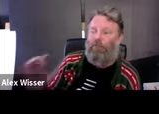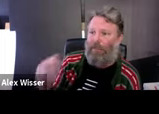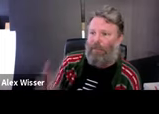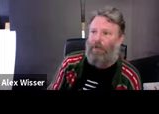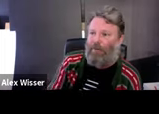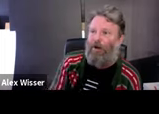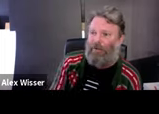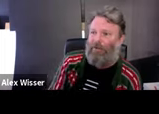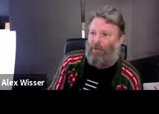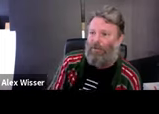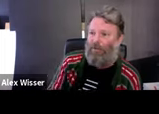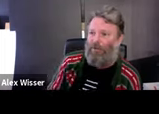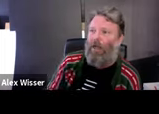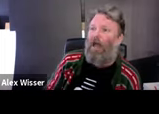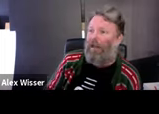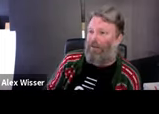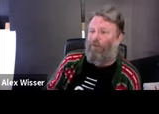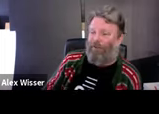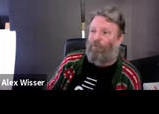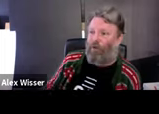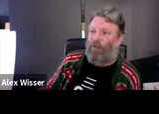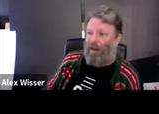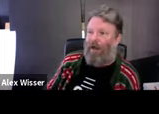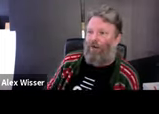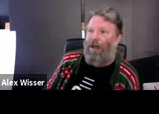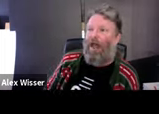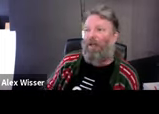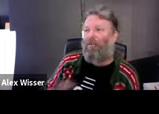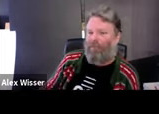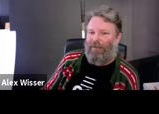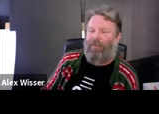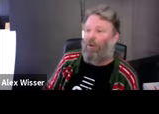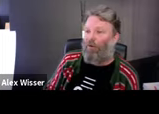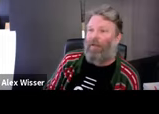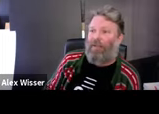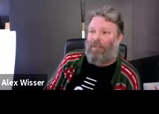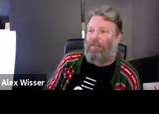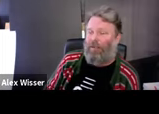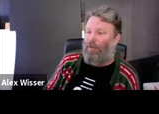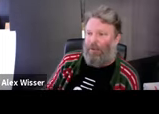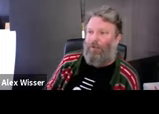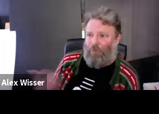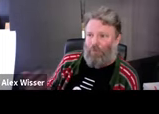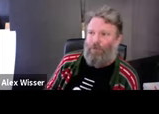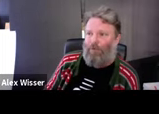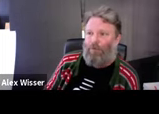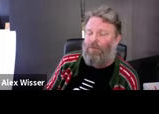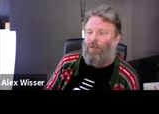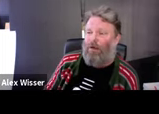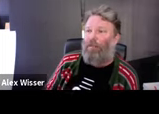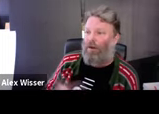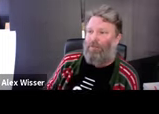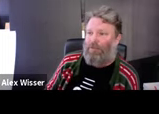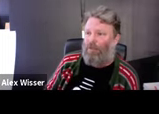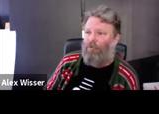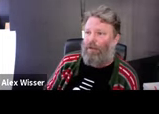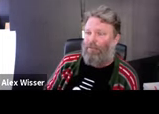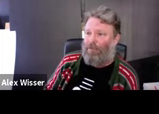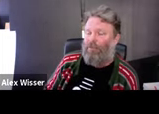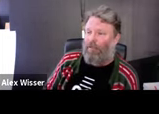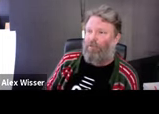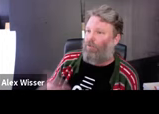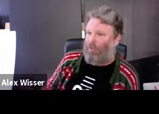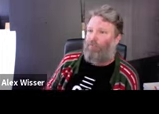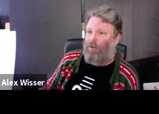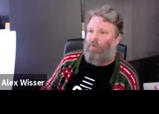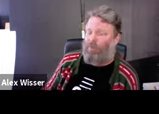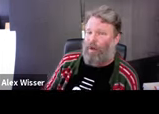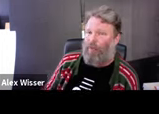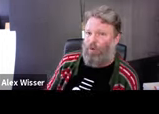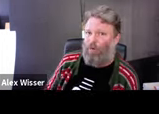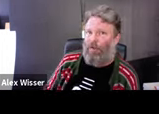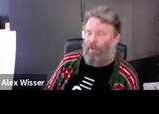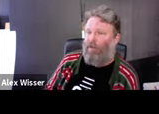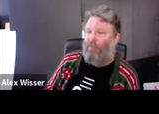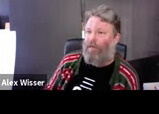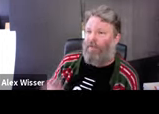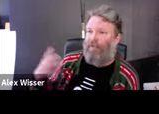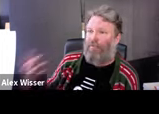to you. You have to work that out. And you know, it will want to go